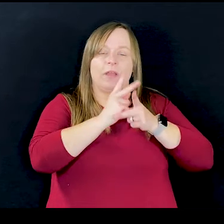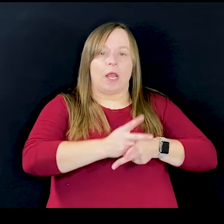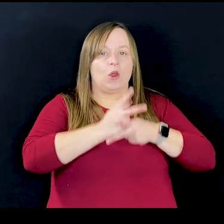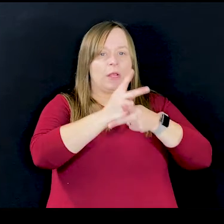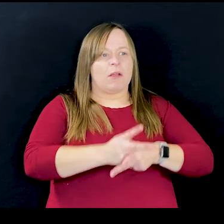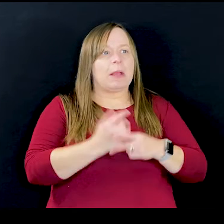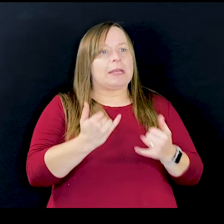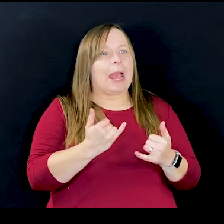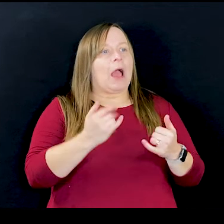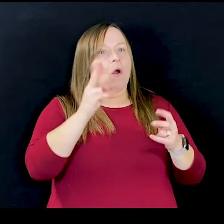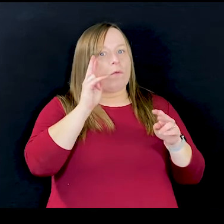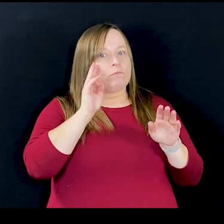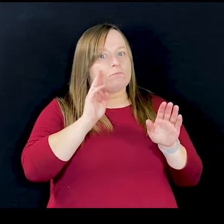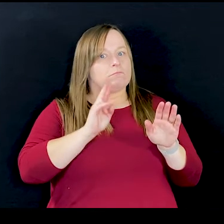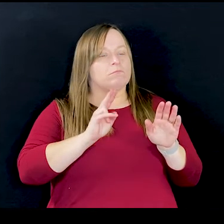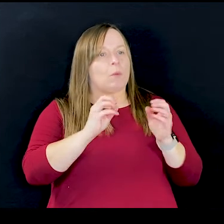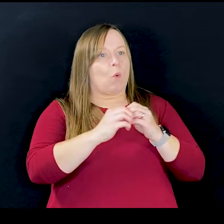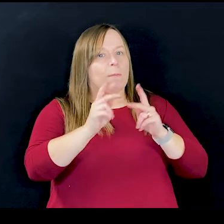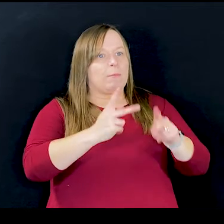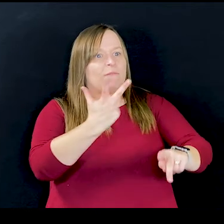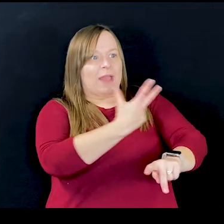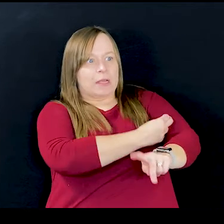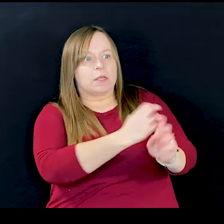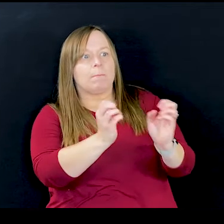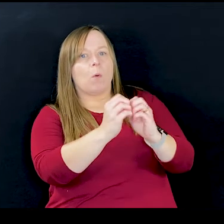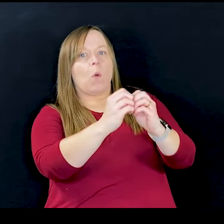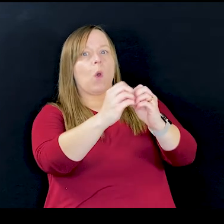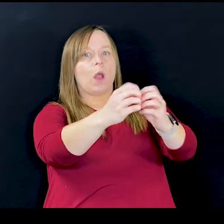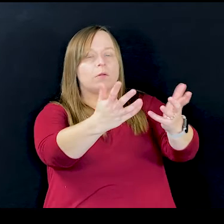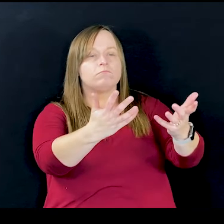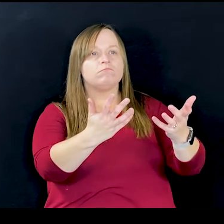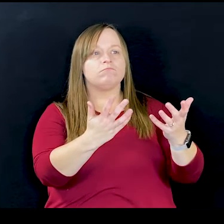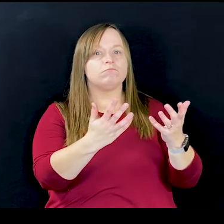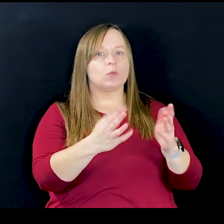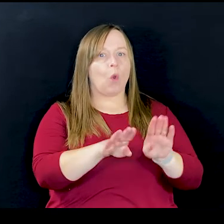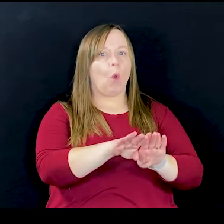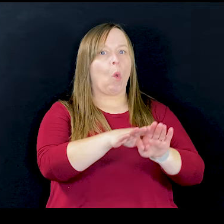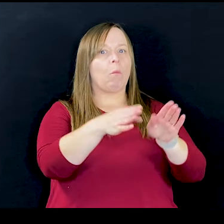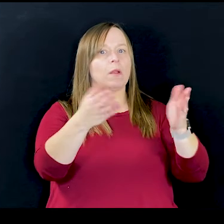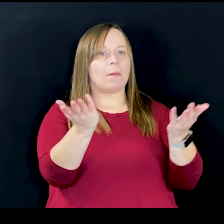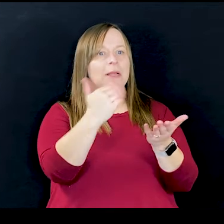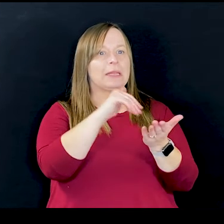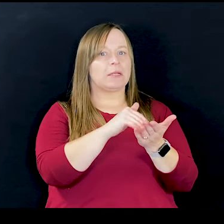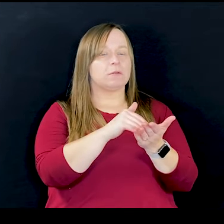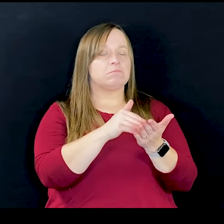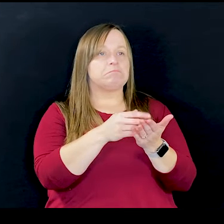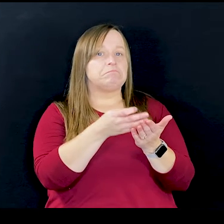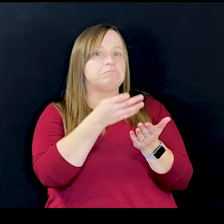But now that things are looking up, more people are getting vaccinated. I think that reopening the clinic in the near future